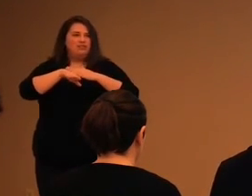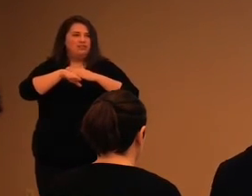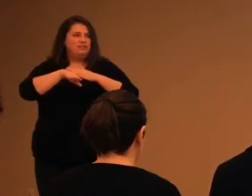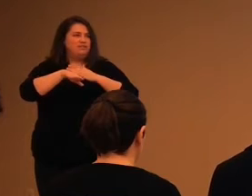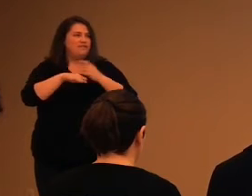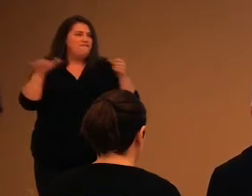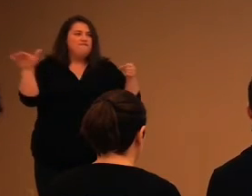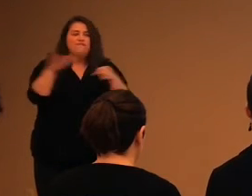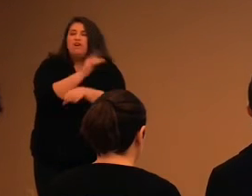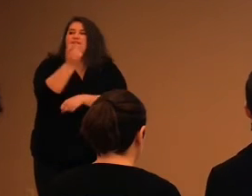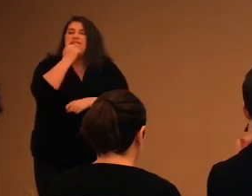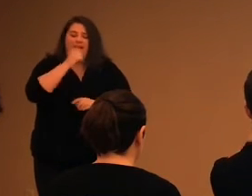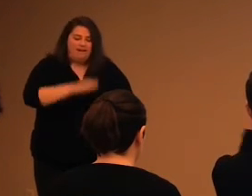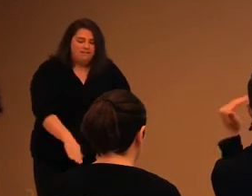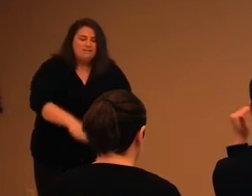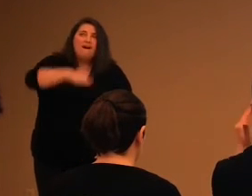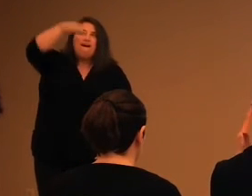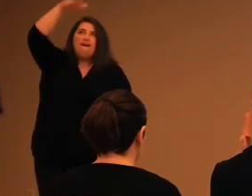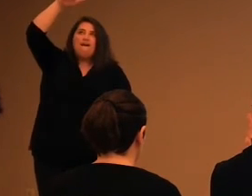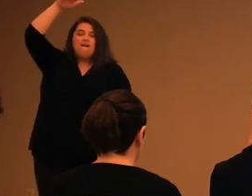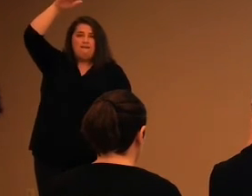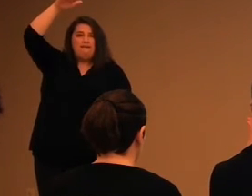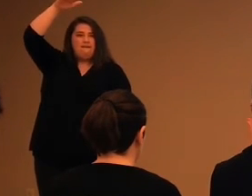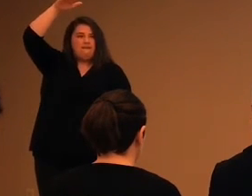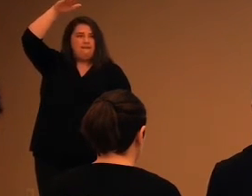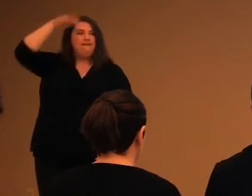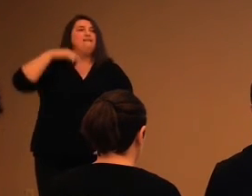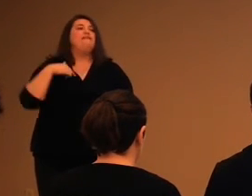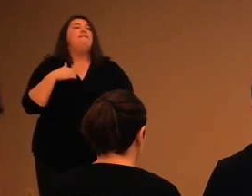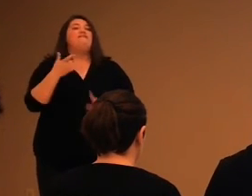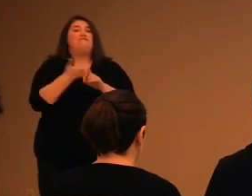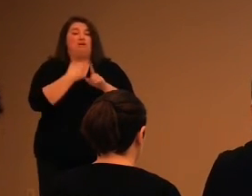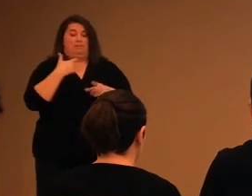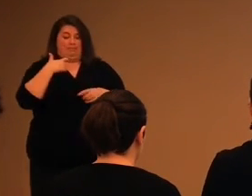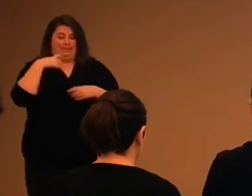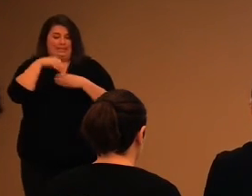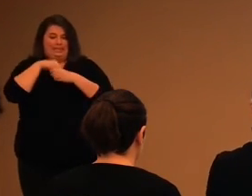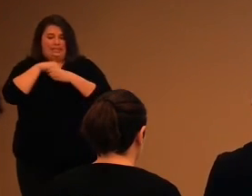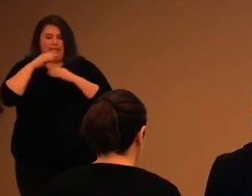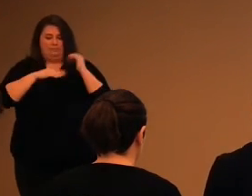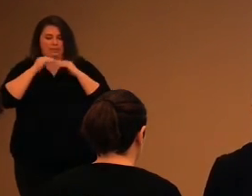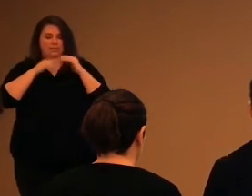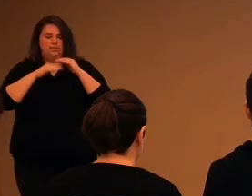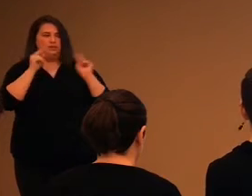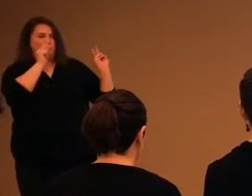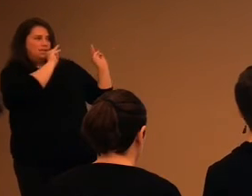in an expanse bit from the inside of the building you get that view of the the